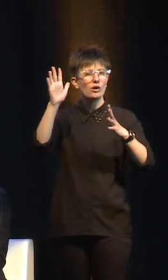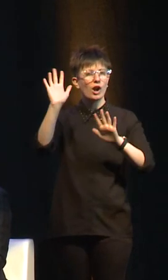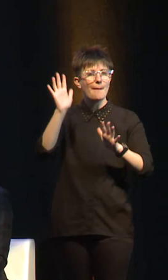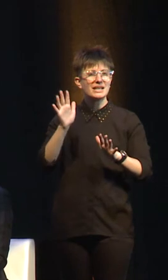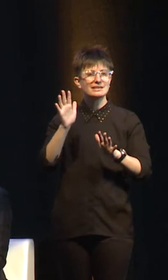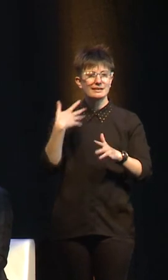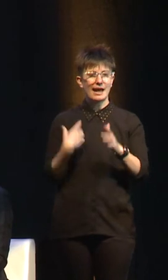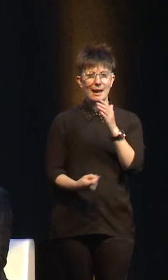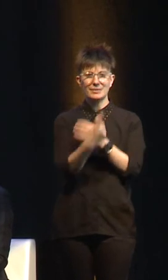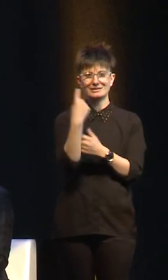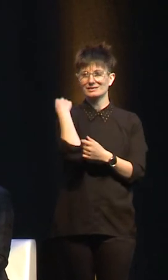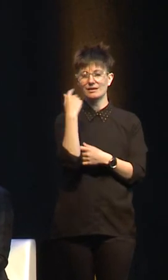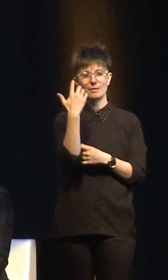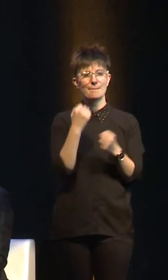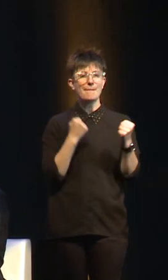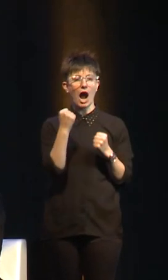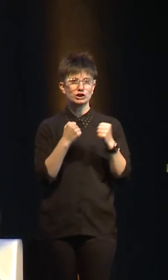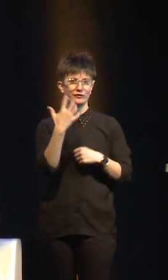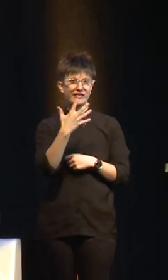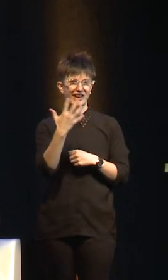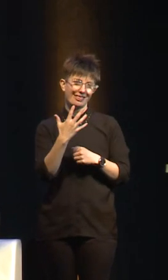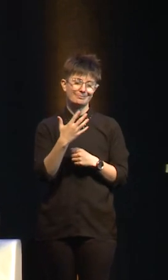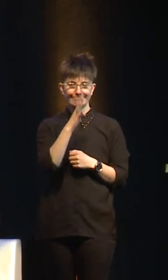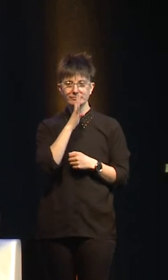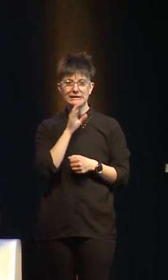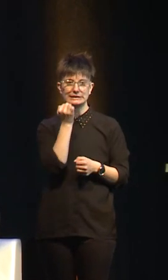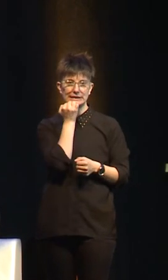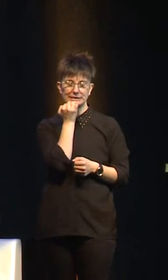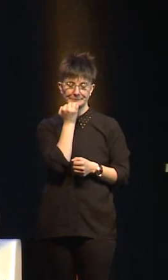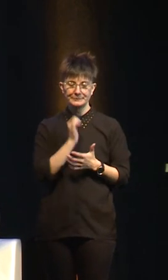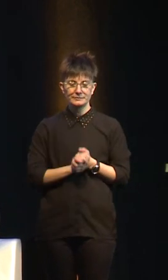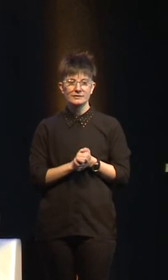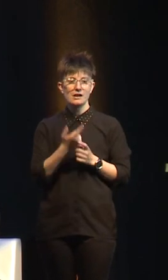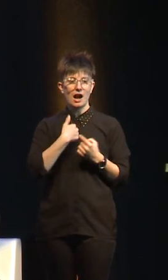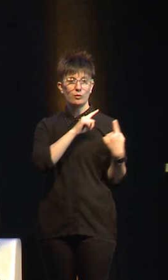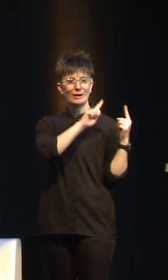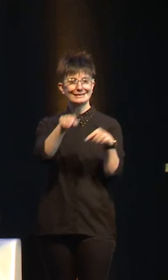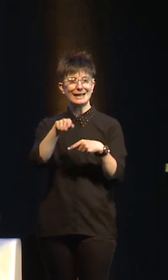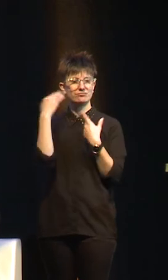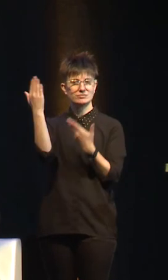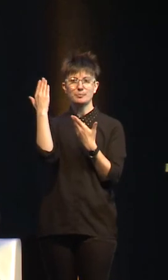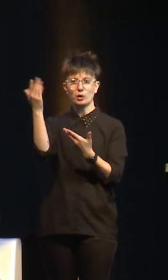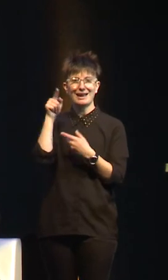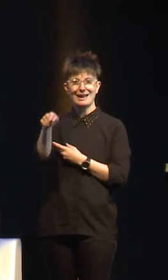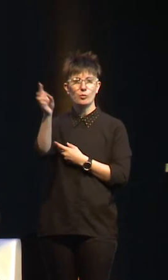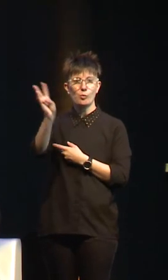on March the 15th, you know, I went and spoke at the Wellington rally on Parliament lawn